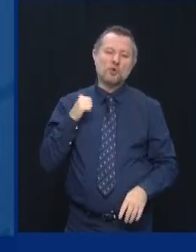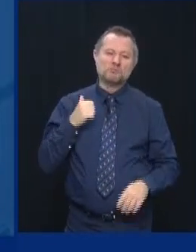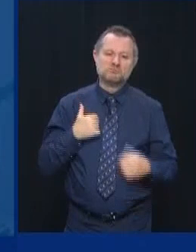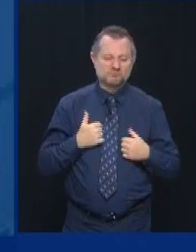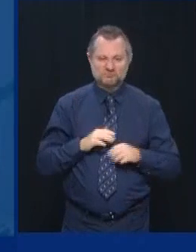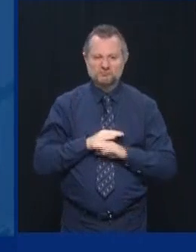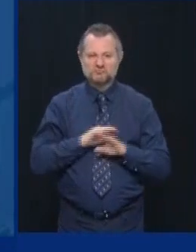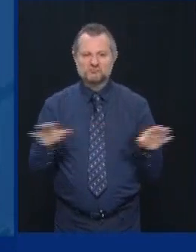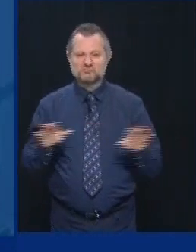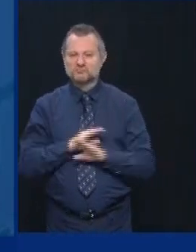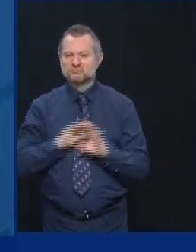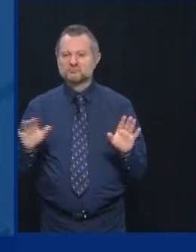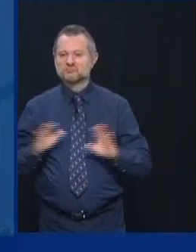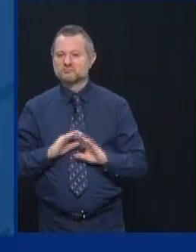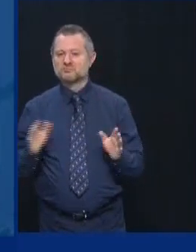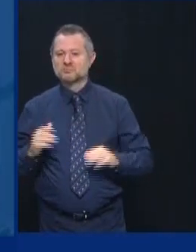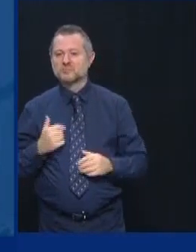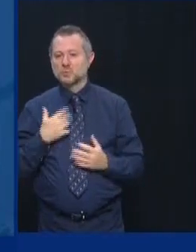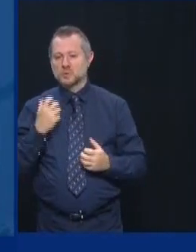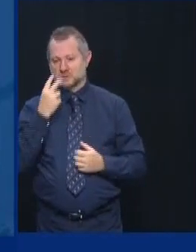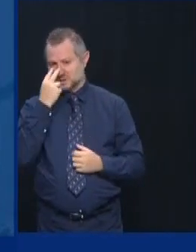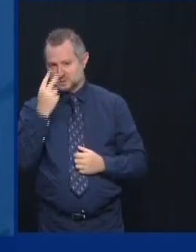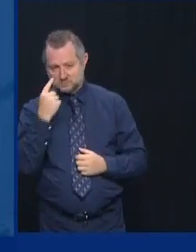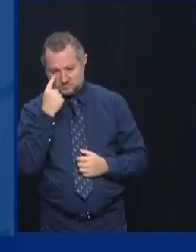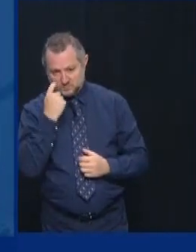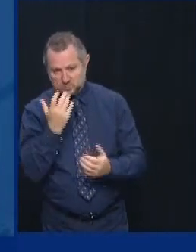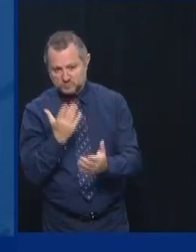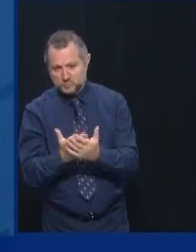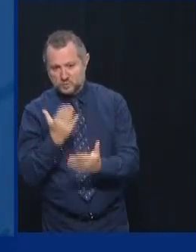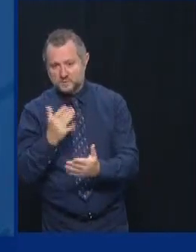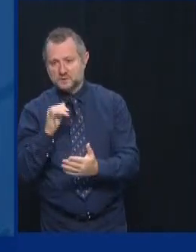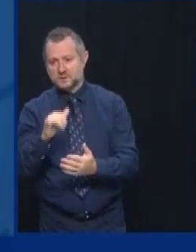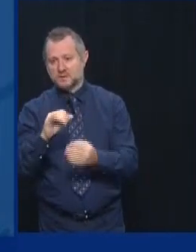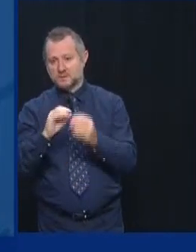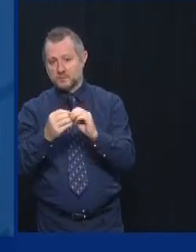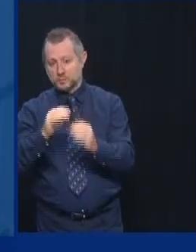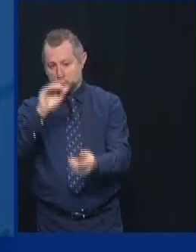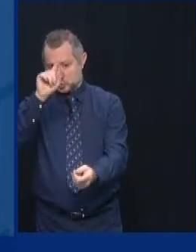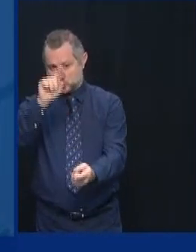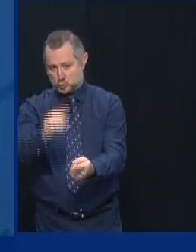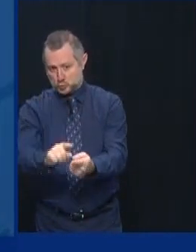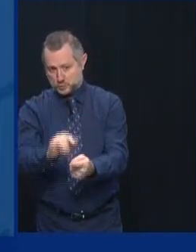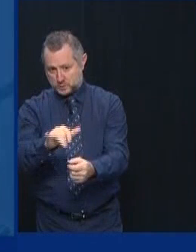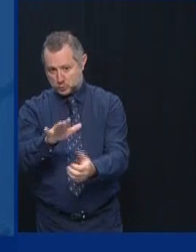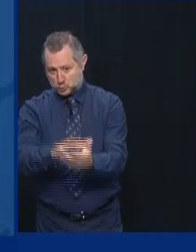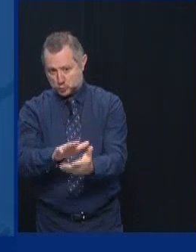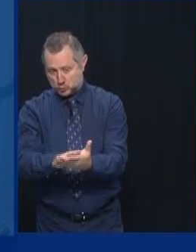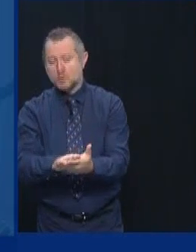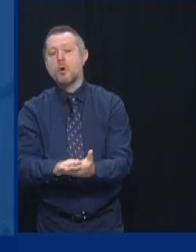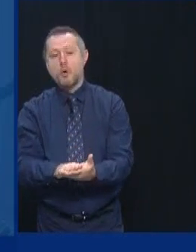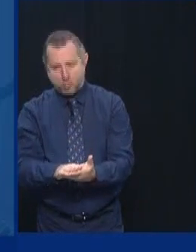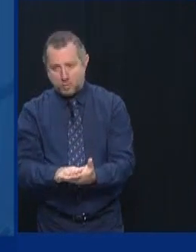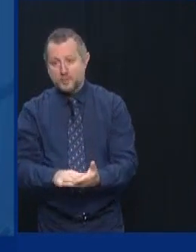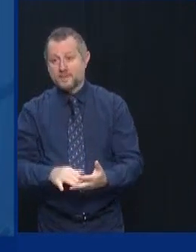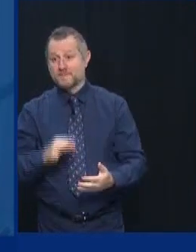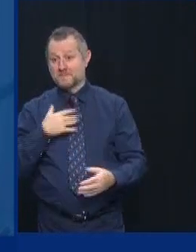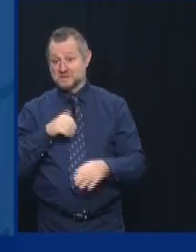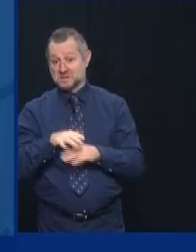I WOULD NOT SEND MY CHILD TO A SCHOOL IN A HOTSPOT CLUSTER THAT HAS NOT BEEN TESTED WHERE I DID